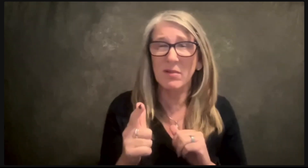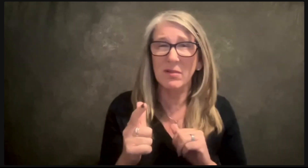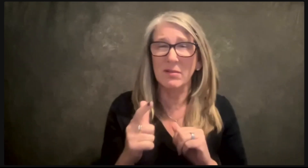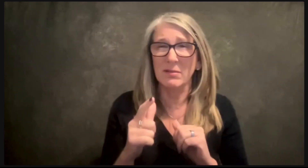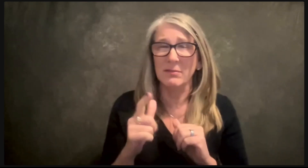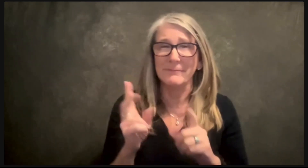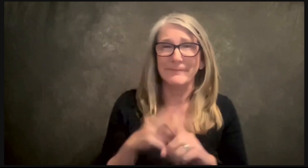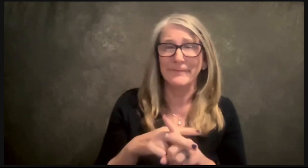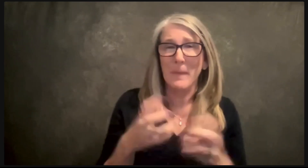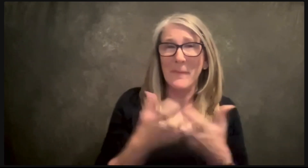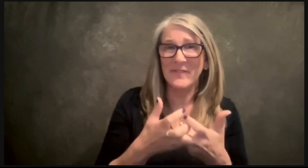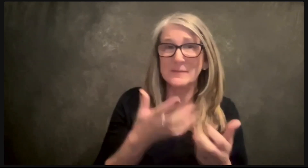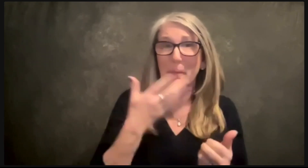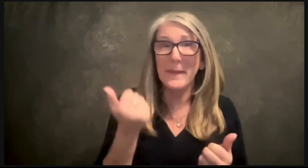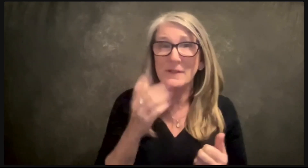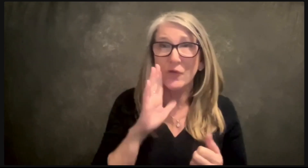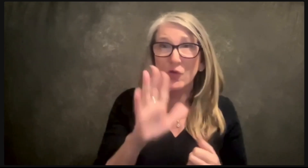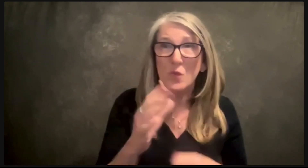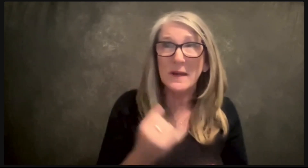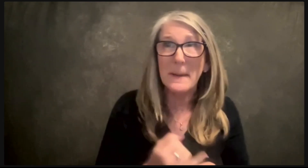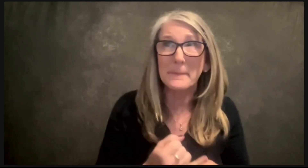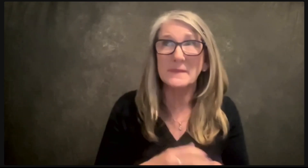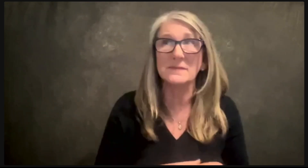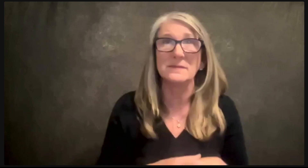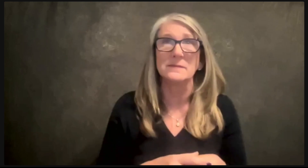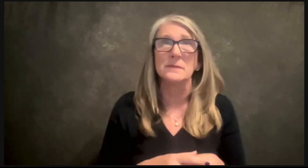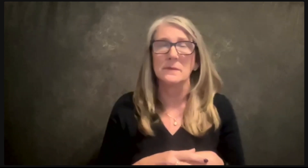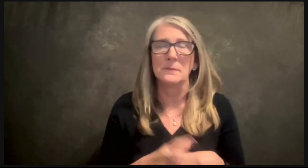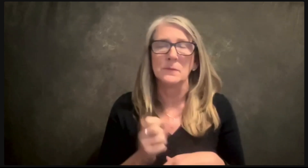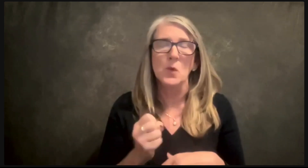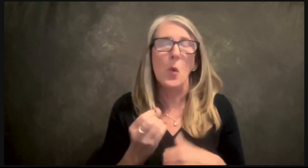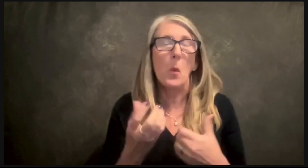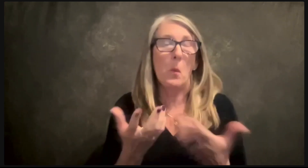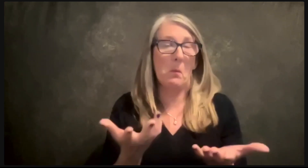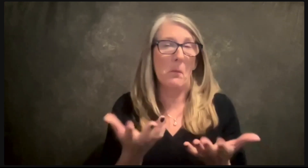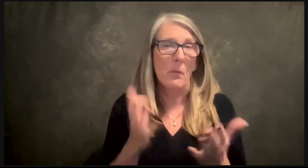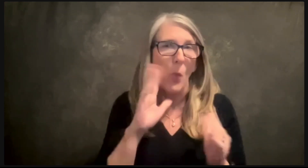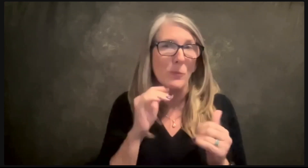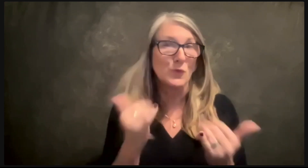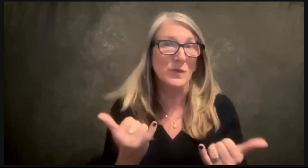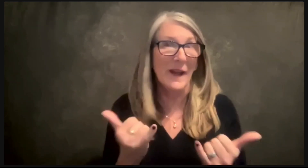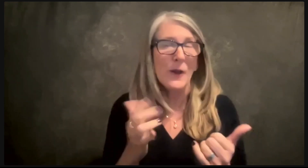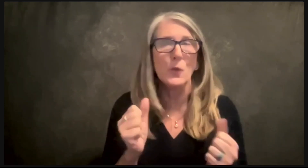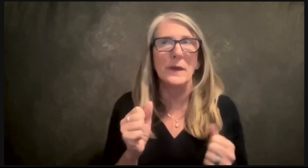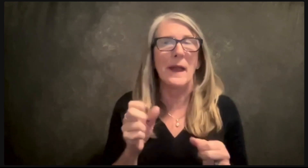or being unsure of which model might be the best fit on your campus.